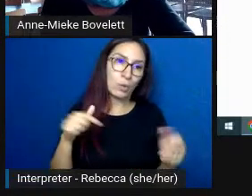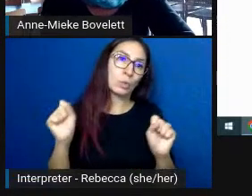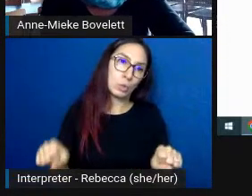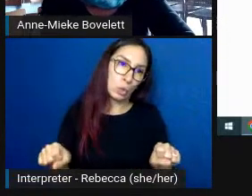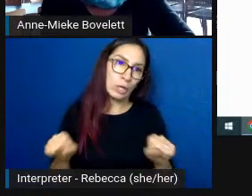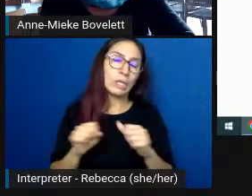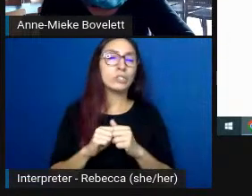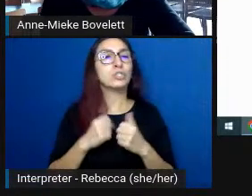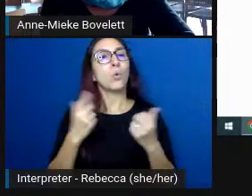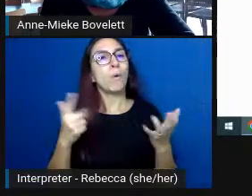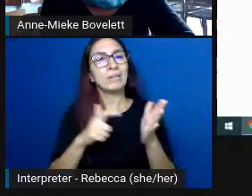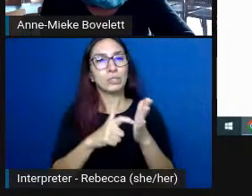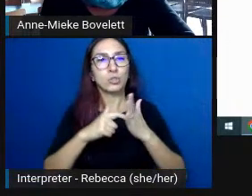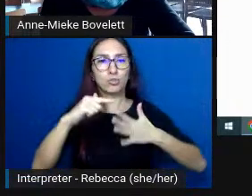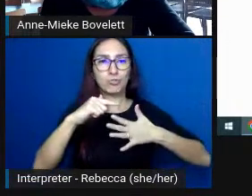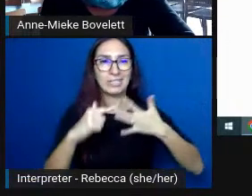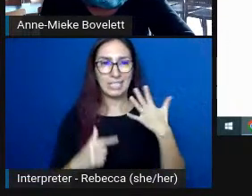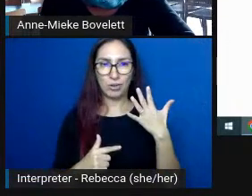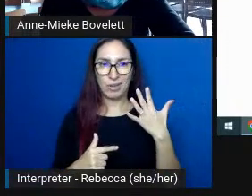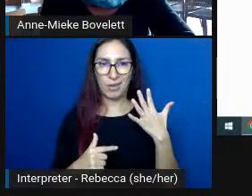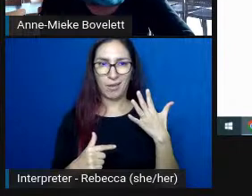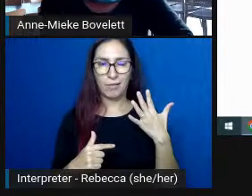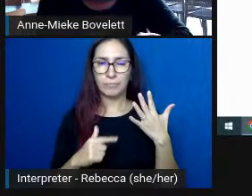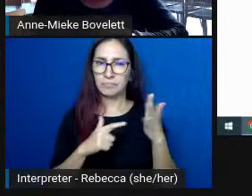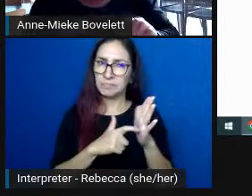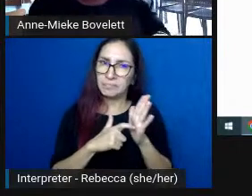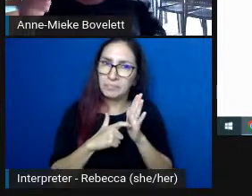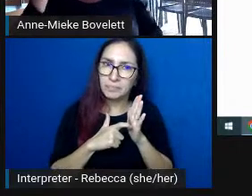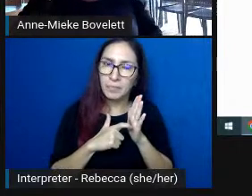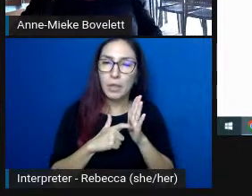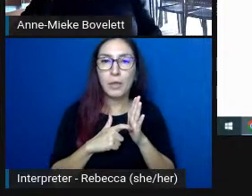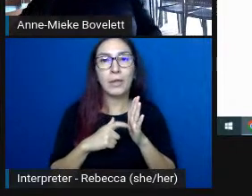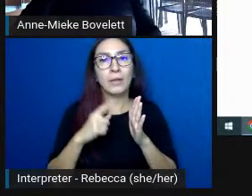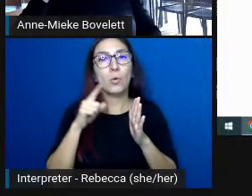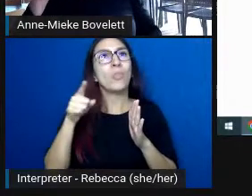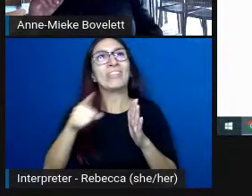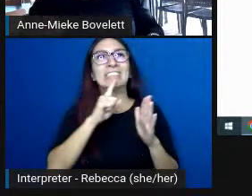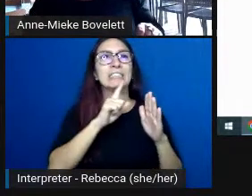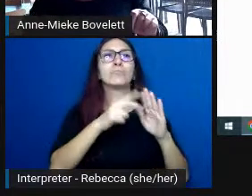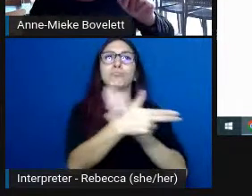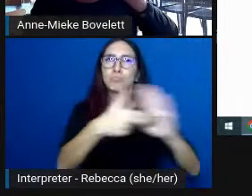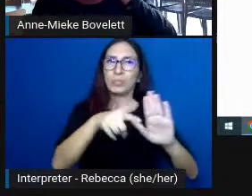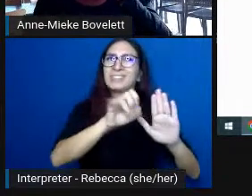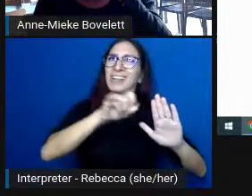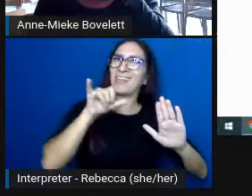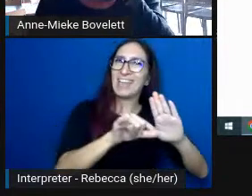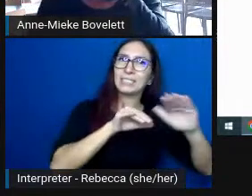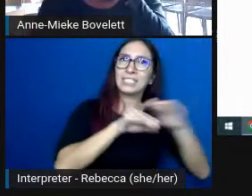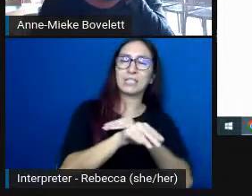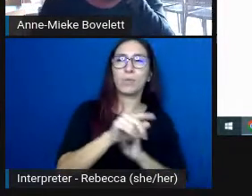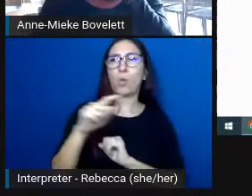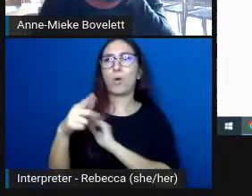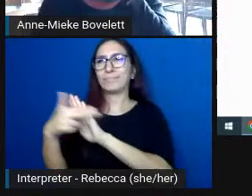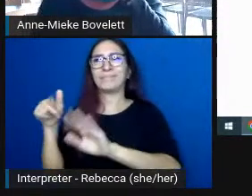is I could order from your somehow. What is the criteria?